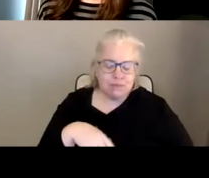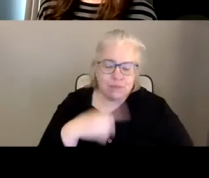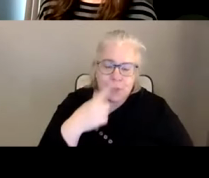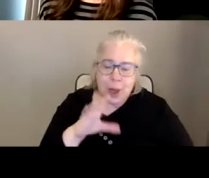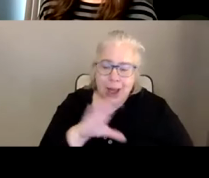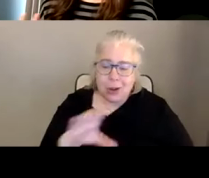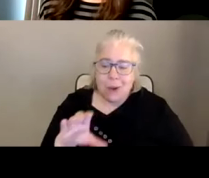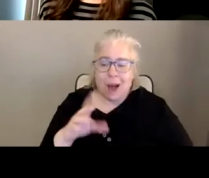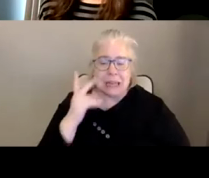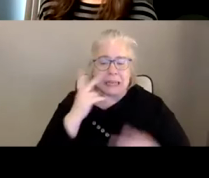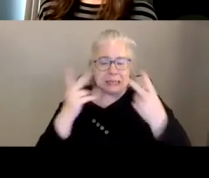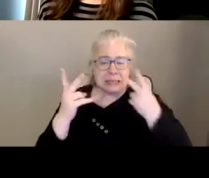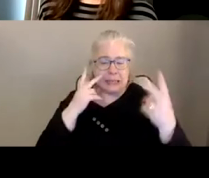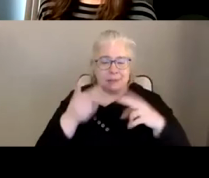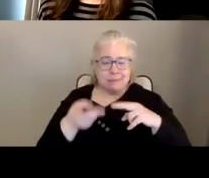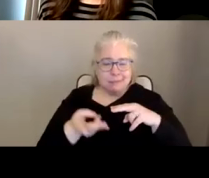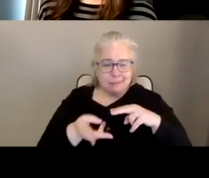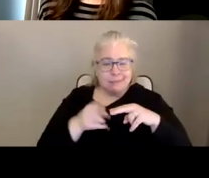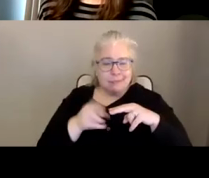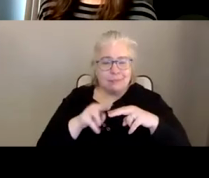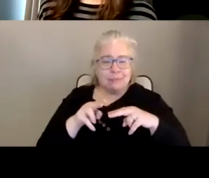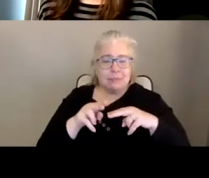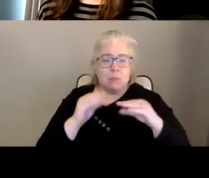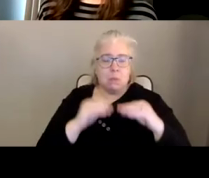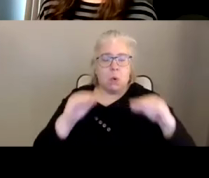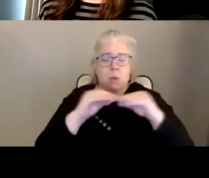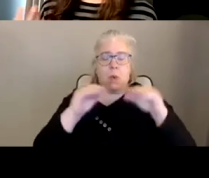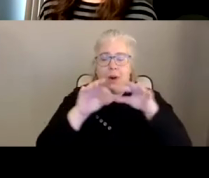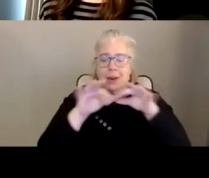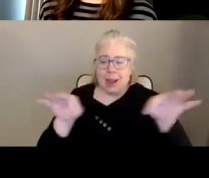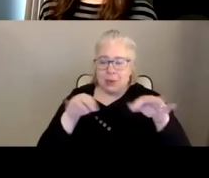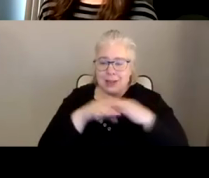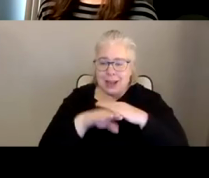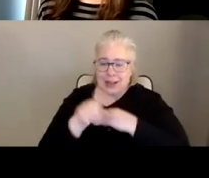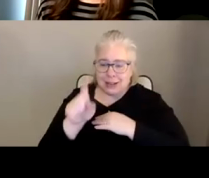in a need for language access and has met that need.